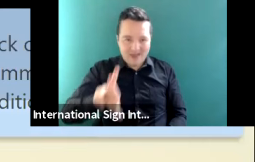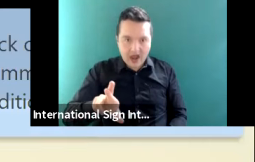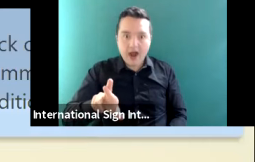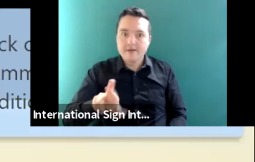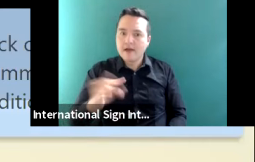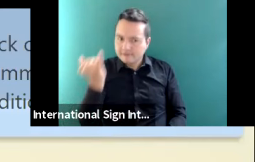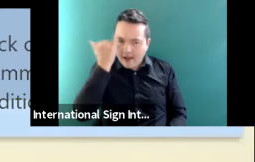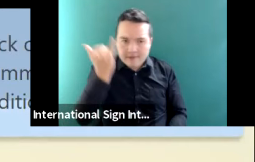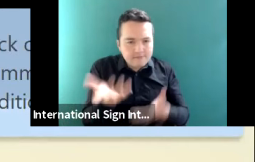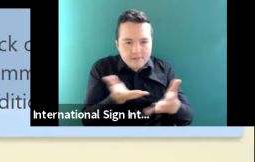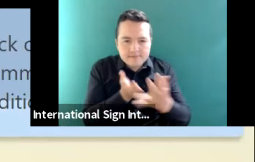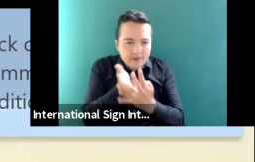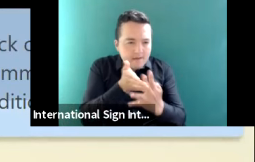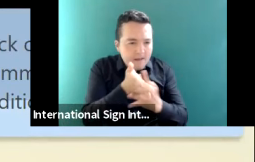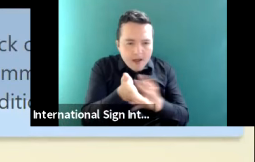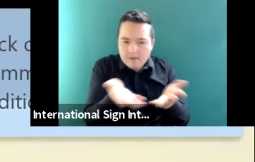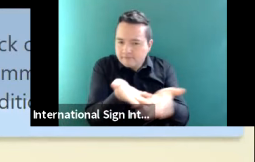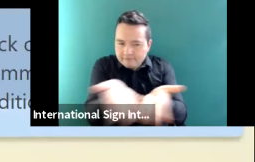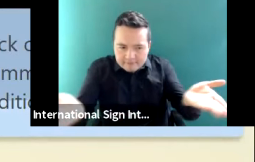And on innovation, we will talk about how we will do this. We have the digital accessibility program. The access to employment. The inclusive portals, ATs stations, inclusive digital education, building capability programs and the collaboration of the smart guitar innovation.